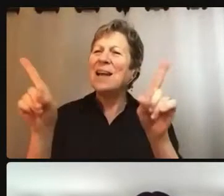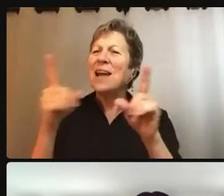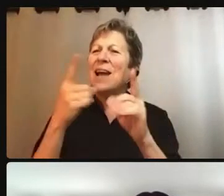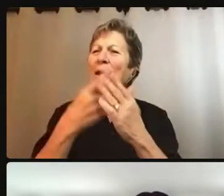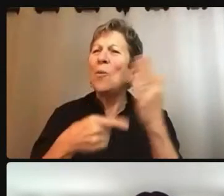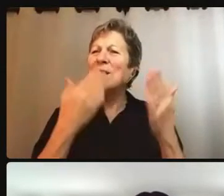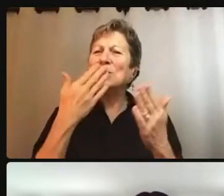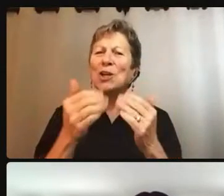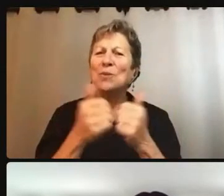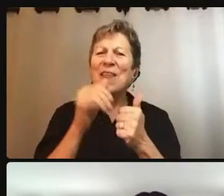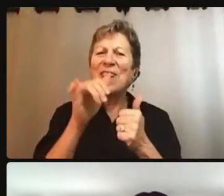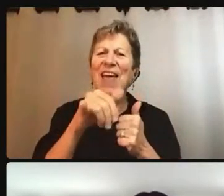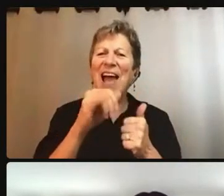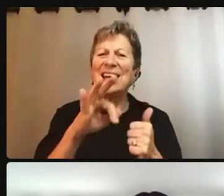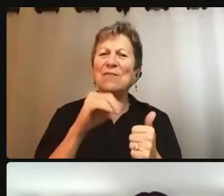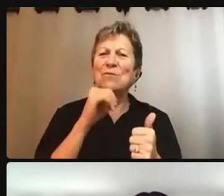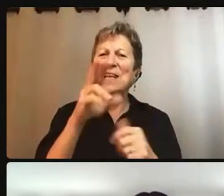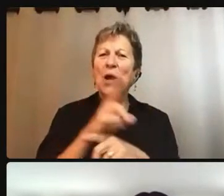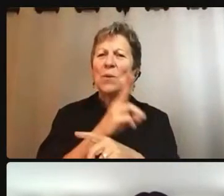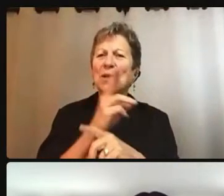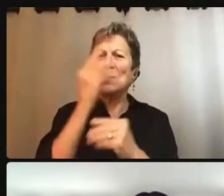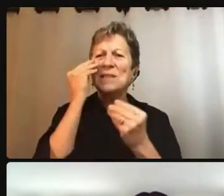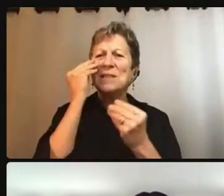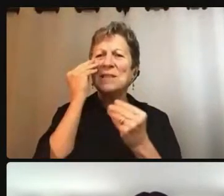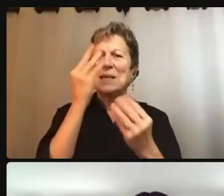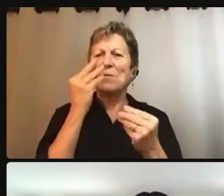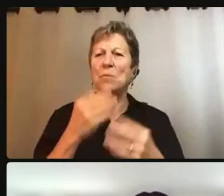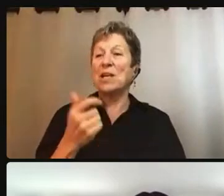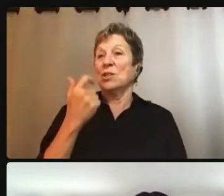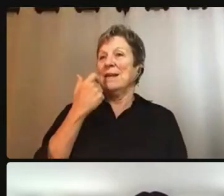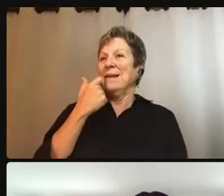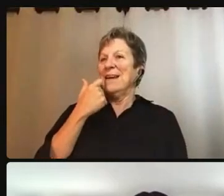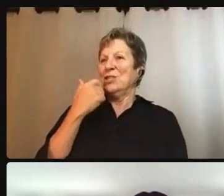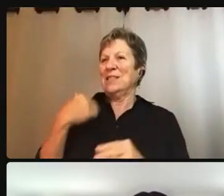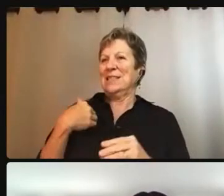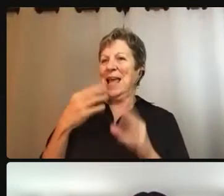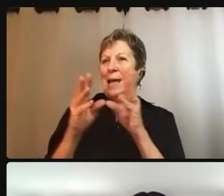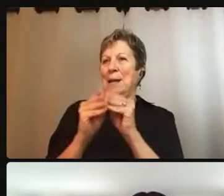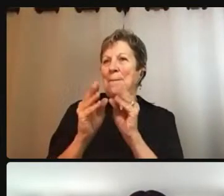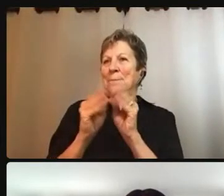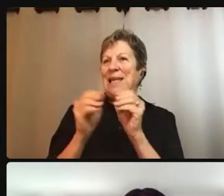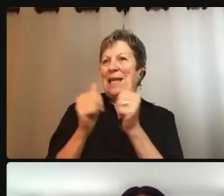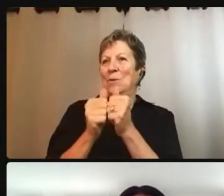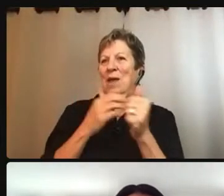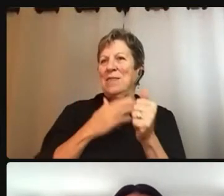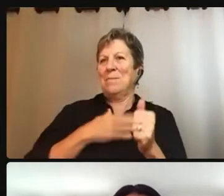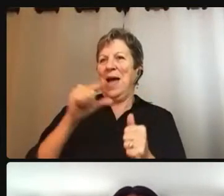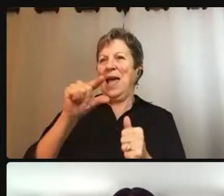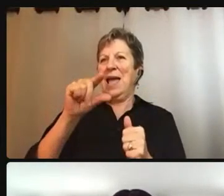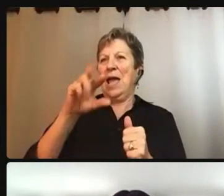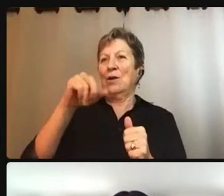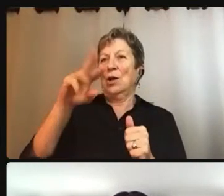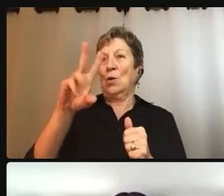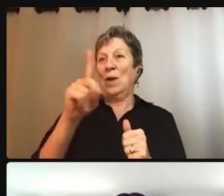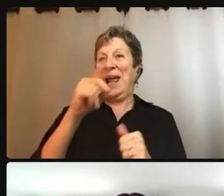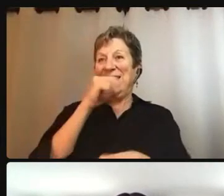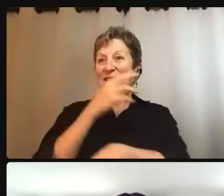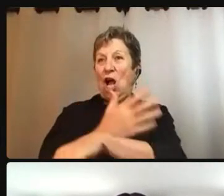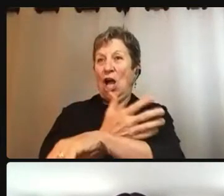TYPES OF TESTING. BUT WHAT GOOD IS THAT IF WE DON'T DO ANYTHING WITH